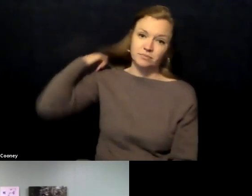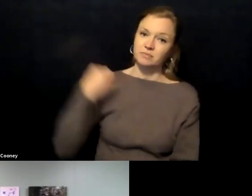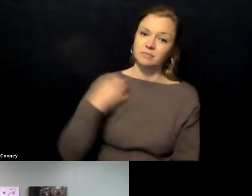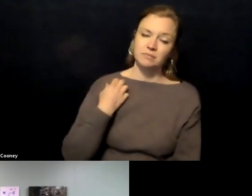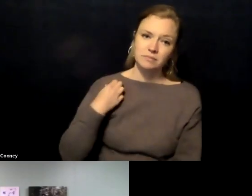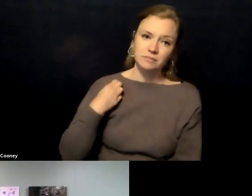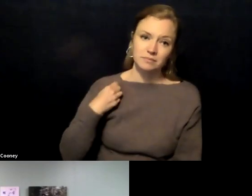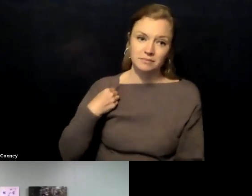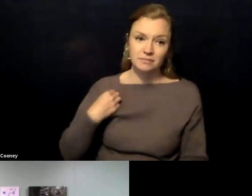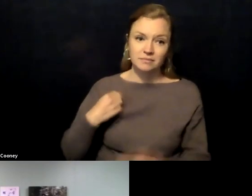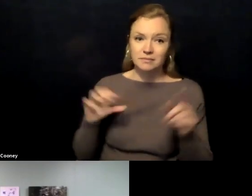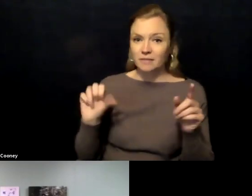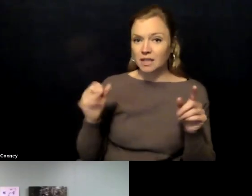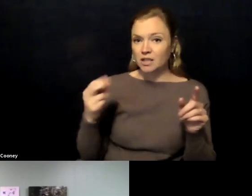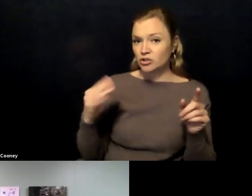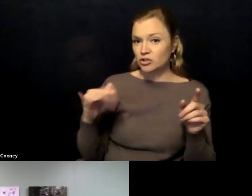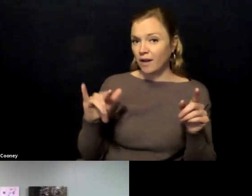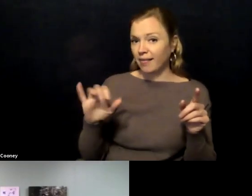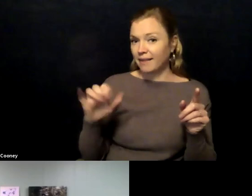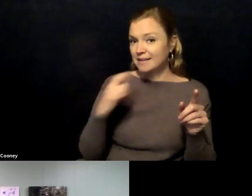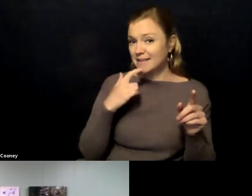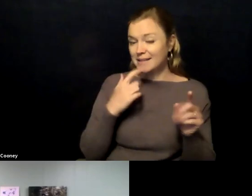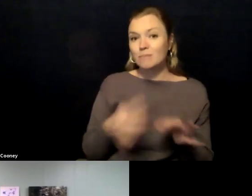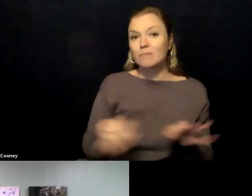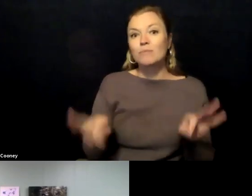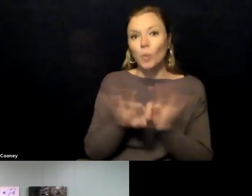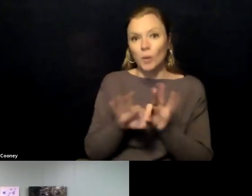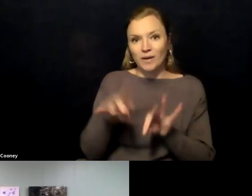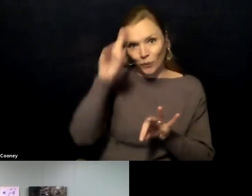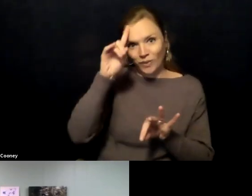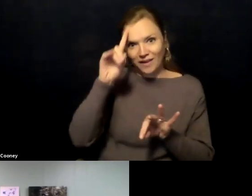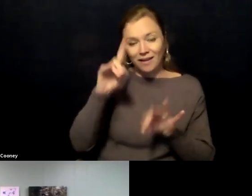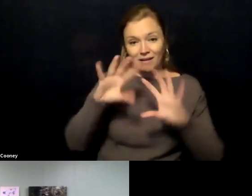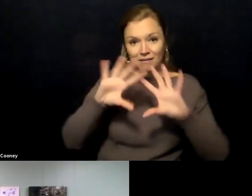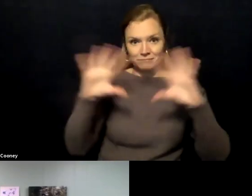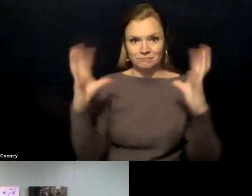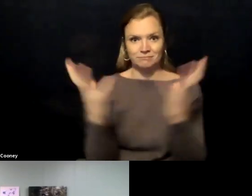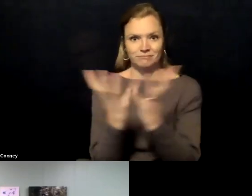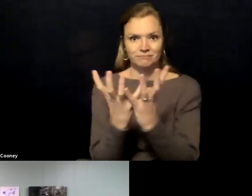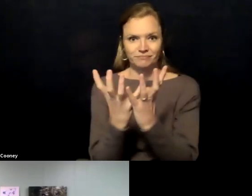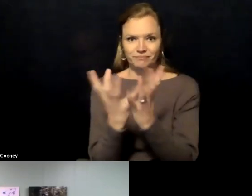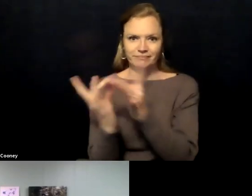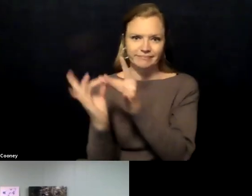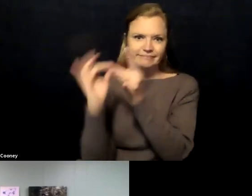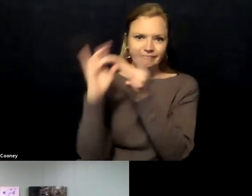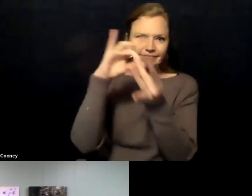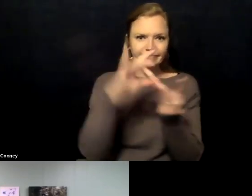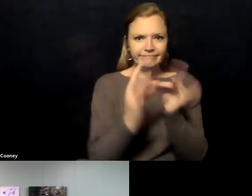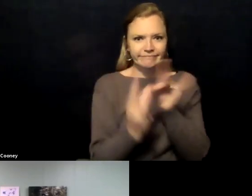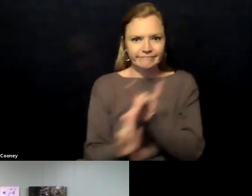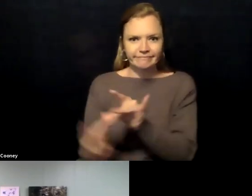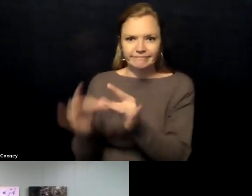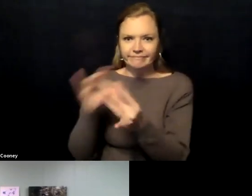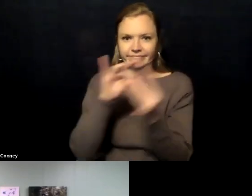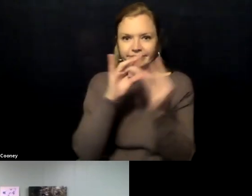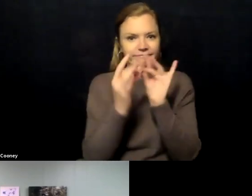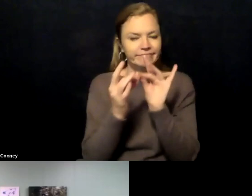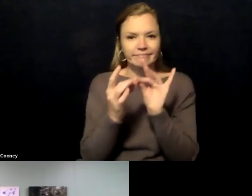affected by each other, so when we kind of help to pick up that trash we can help